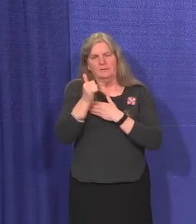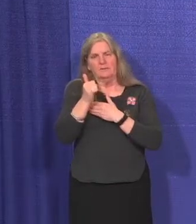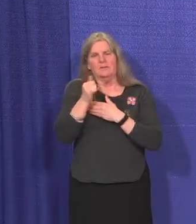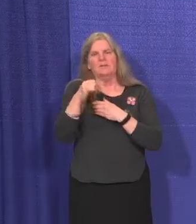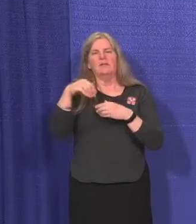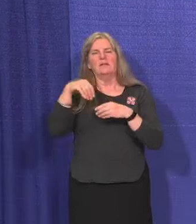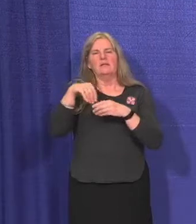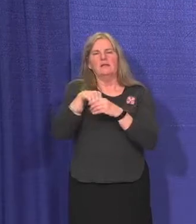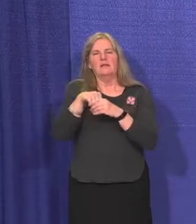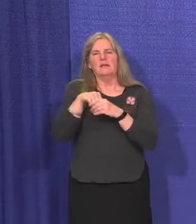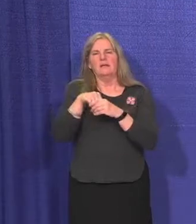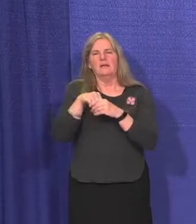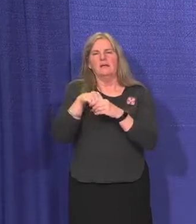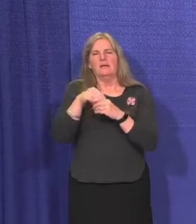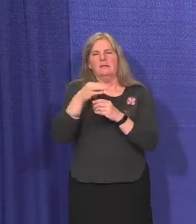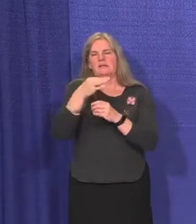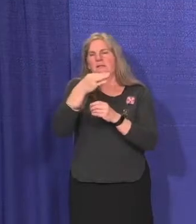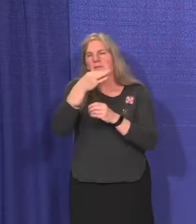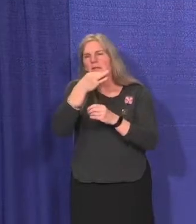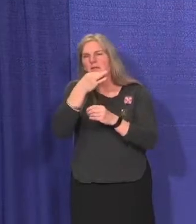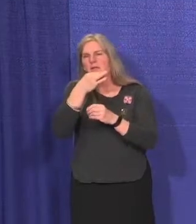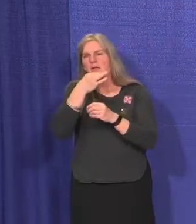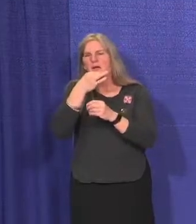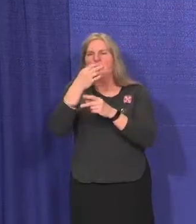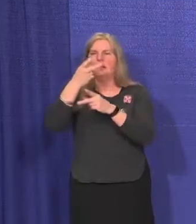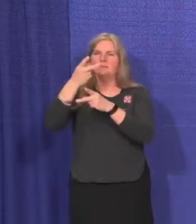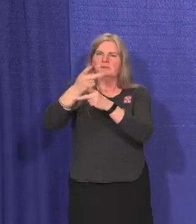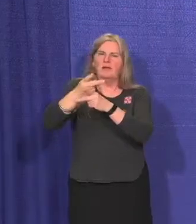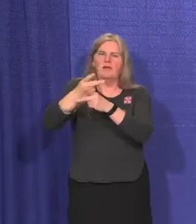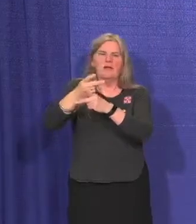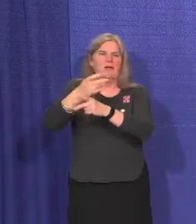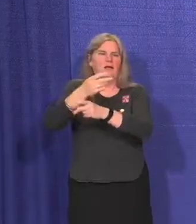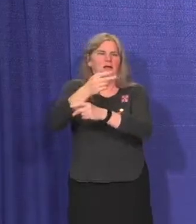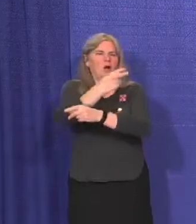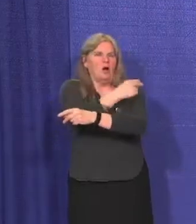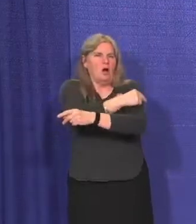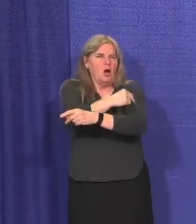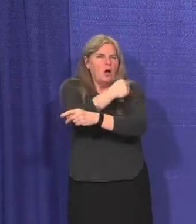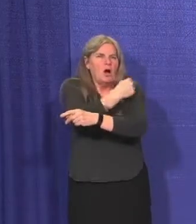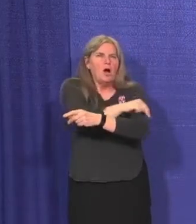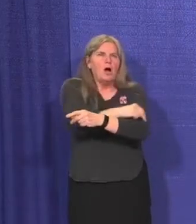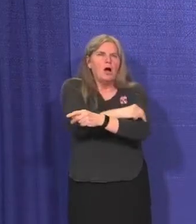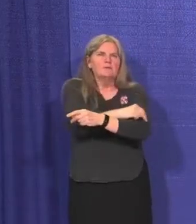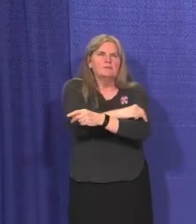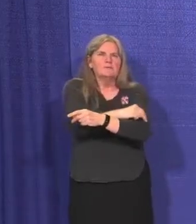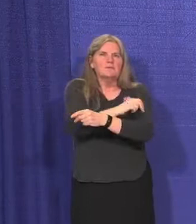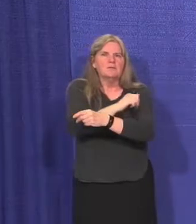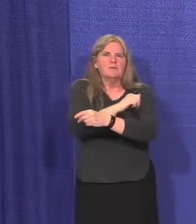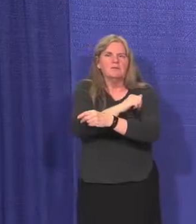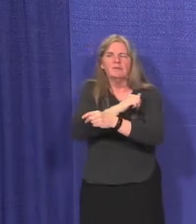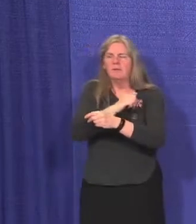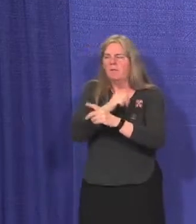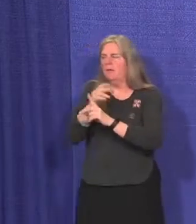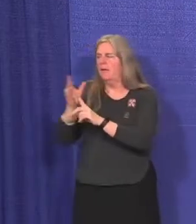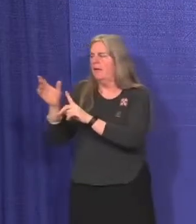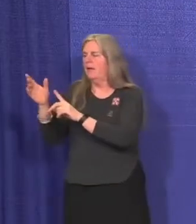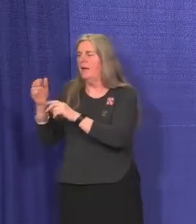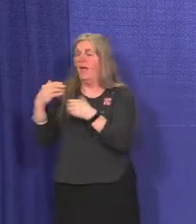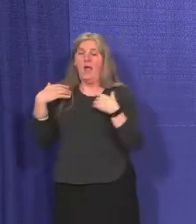to prevent transmission of COVID within a medical setting.